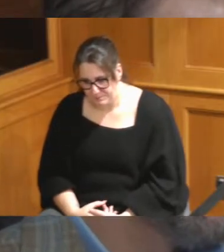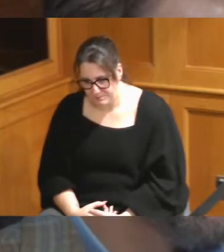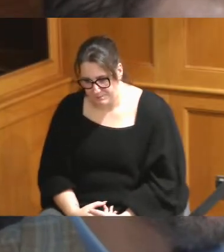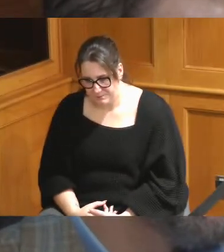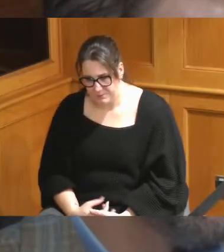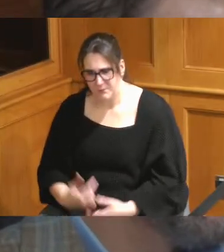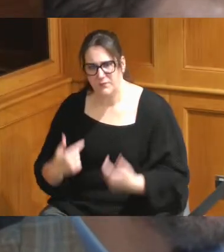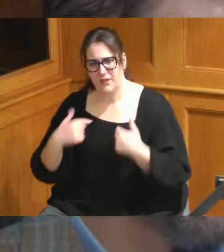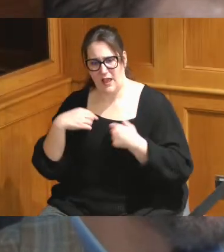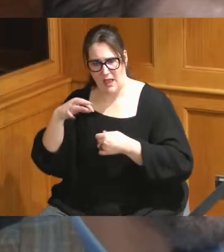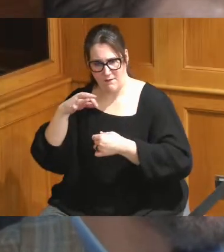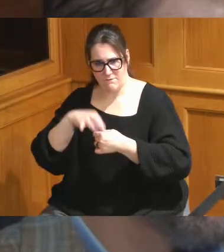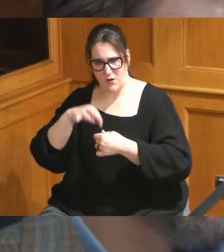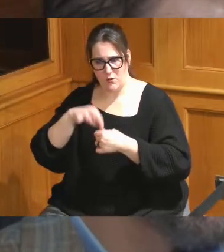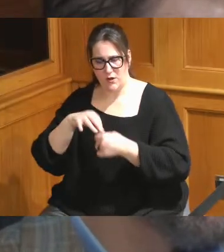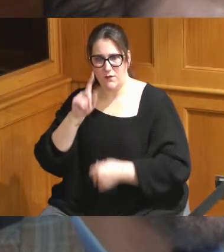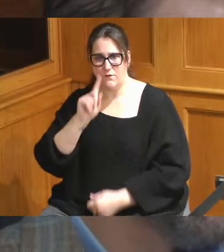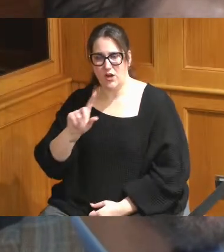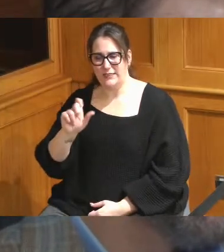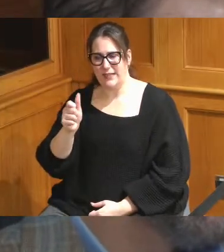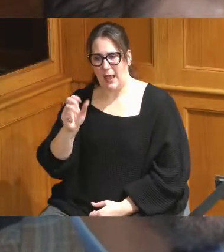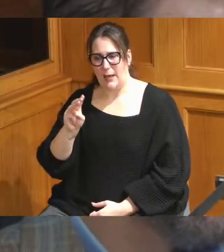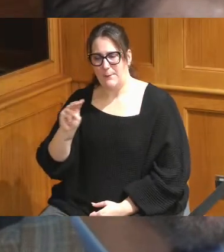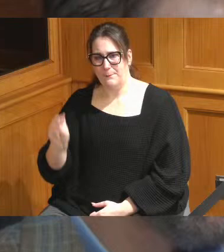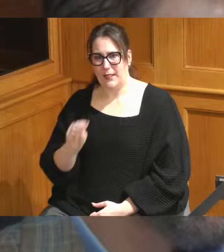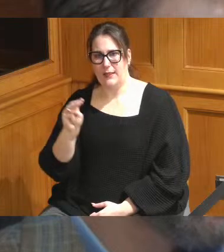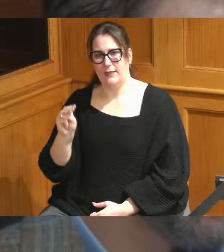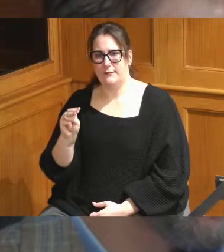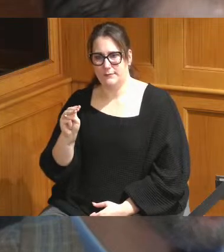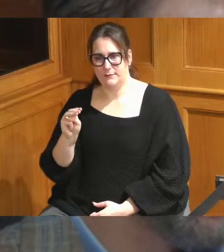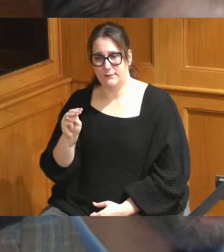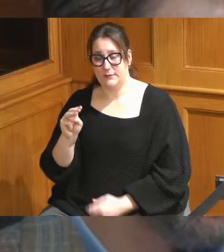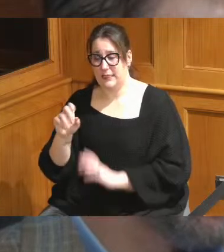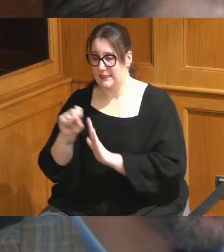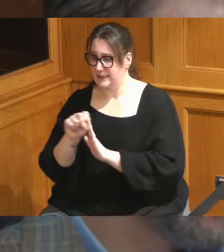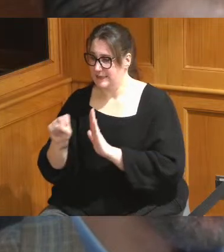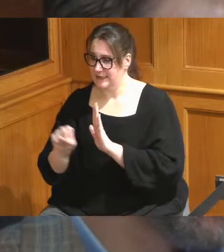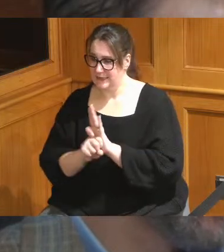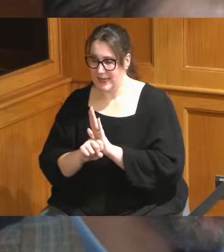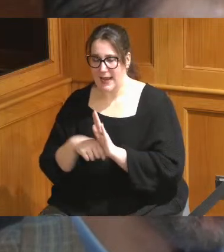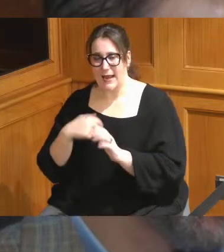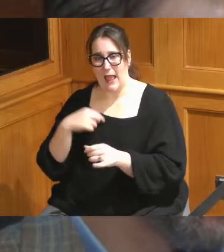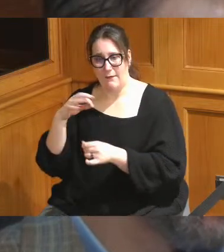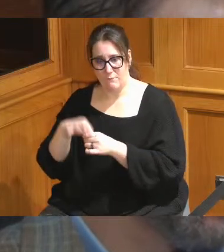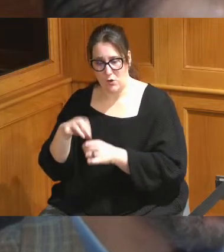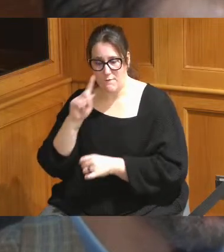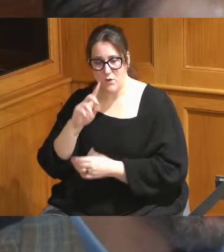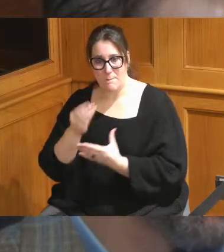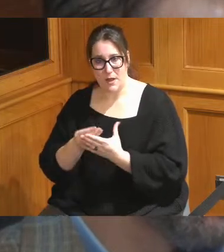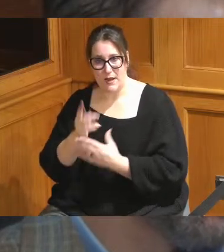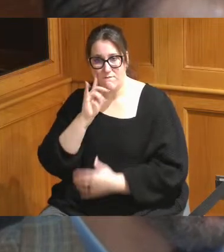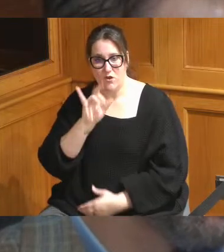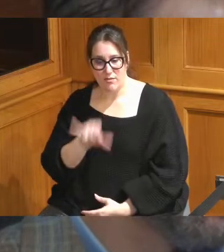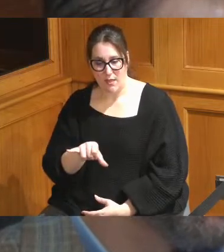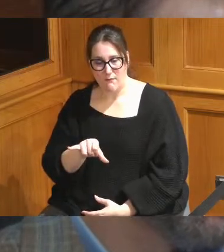I voted for the first $10 million. I was at the state and I voted for money for it. It's there be